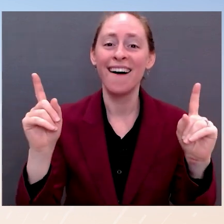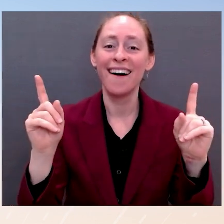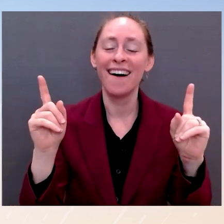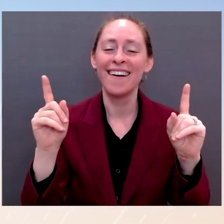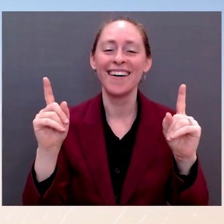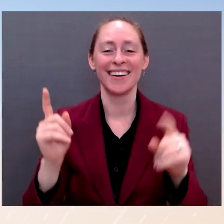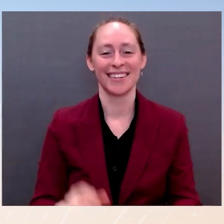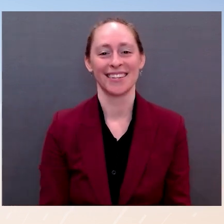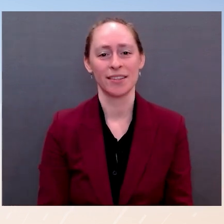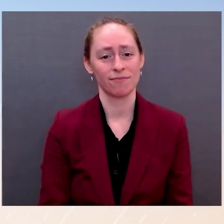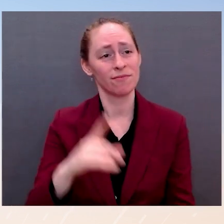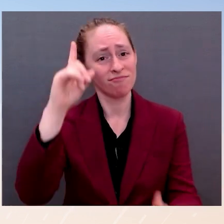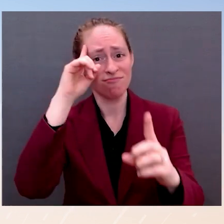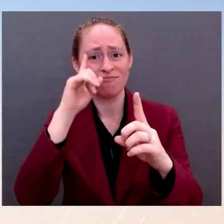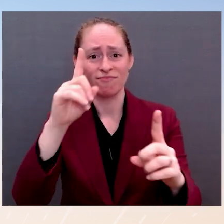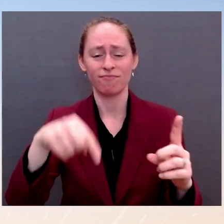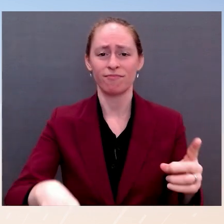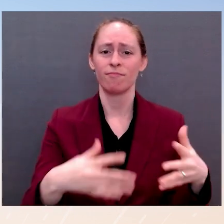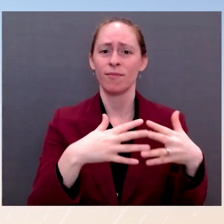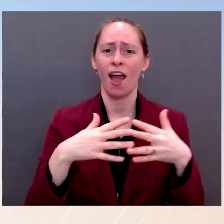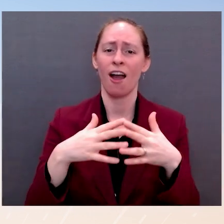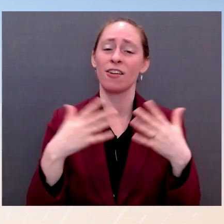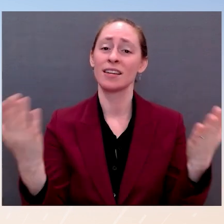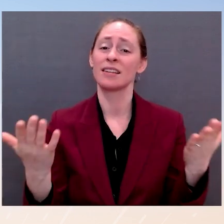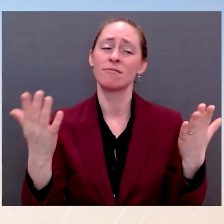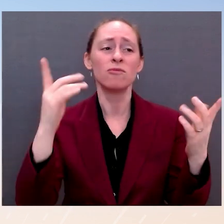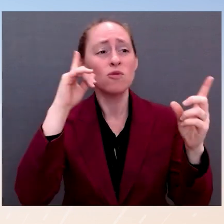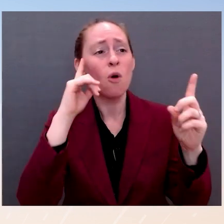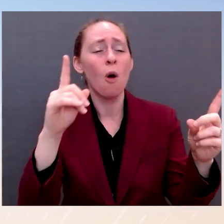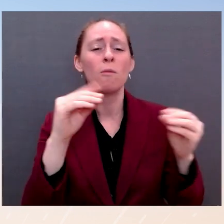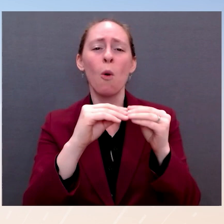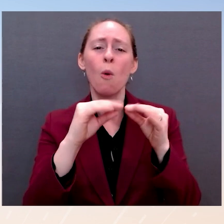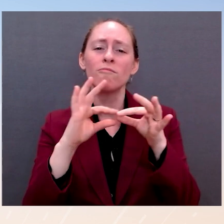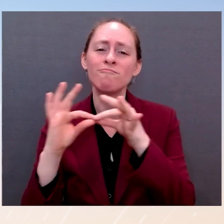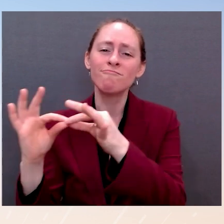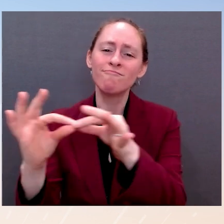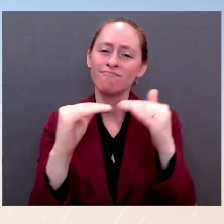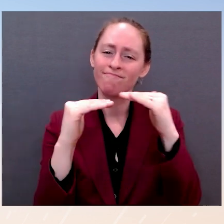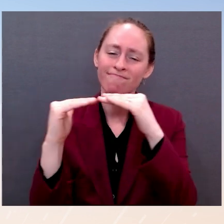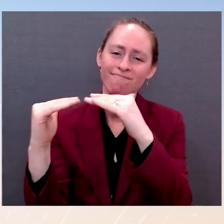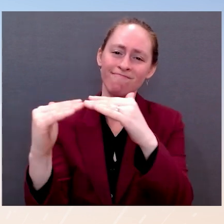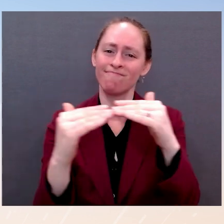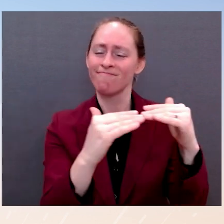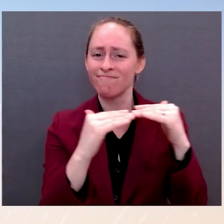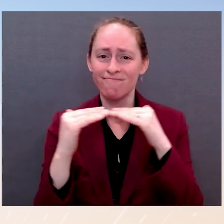But too often we don't talk about things that are affecting us now,